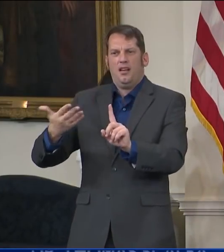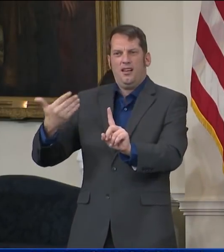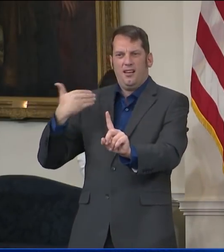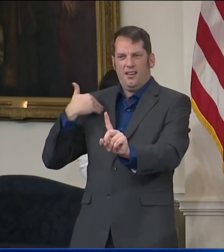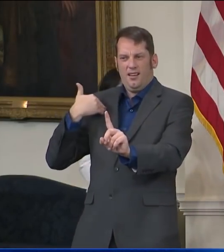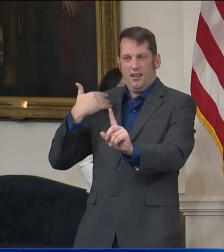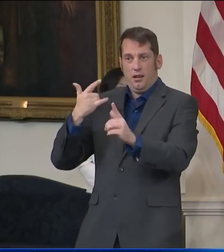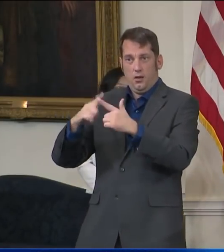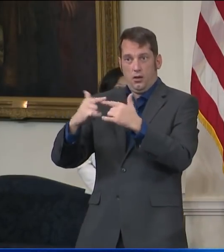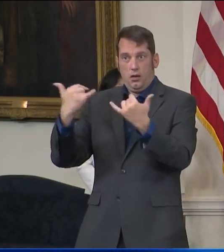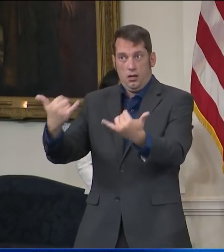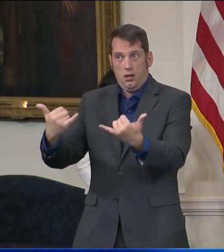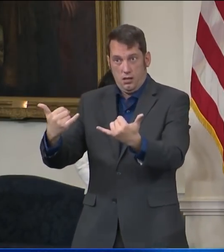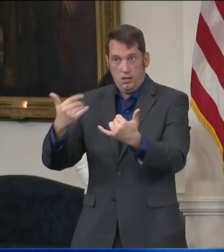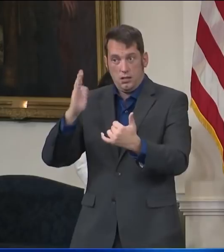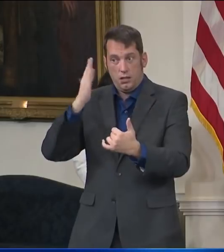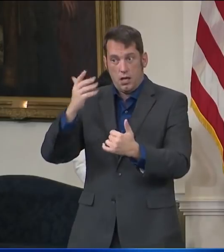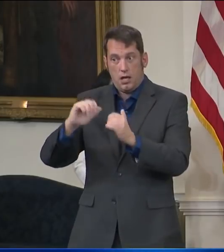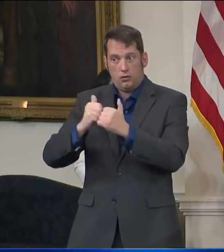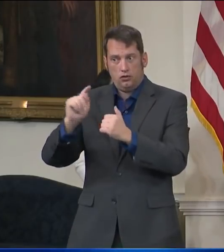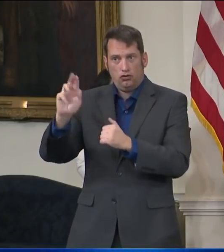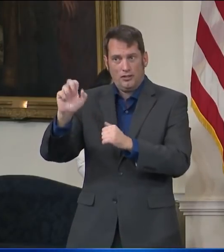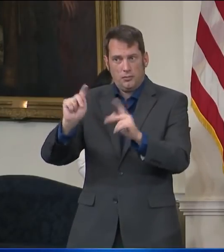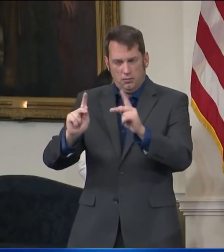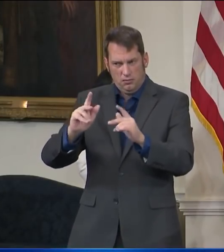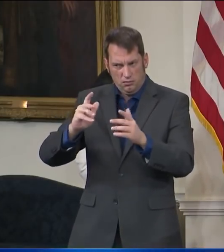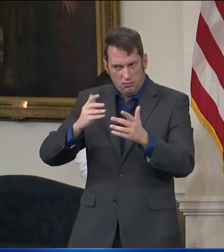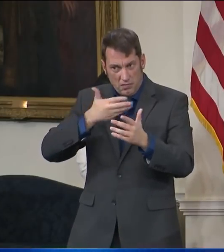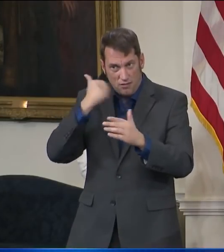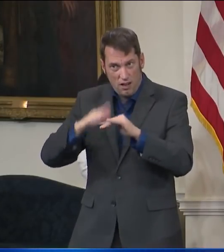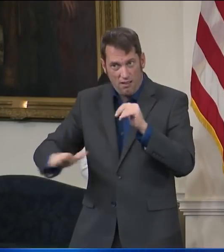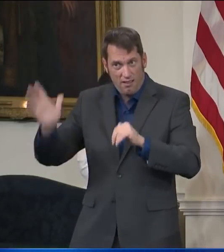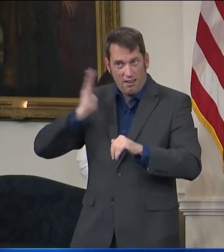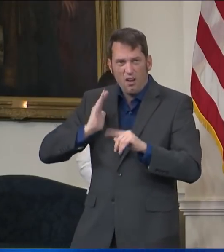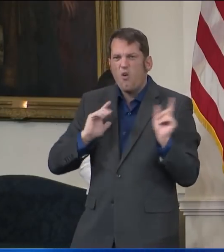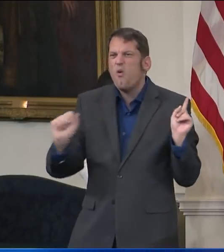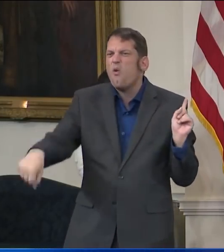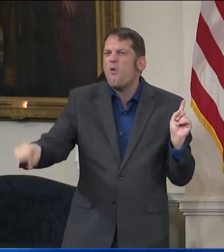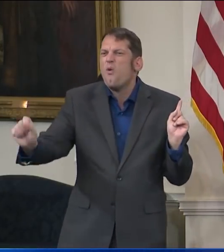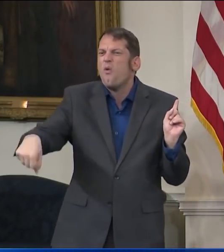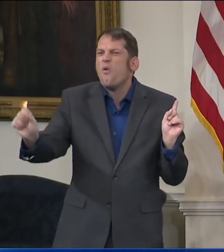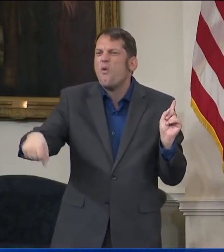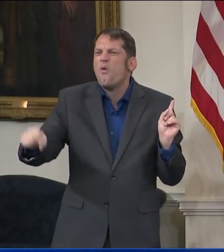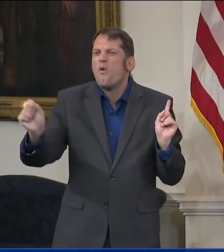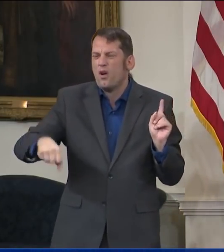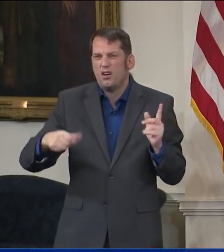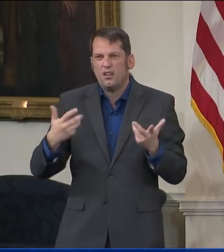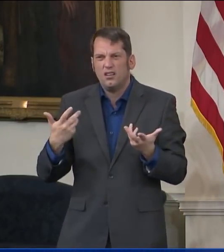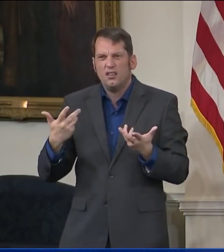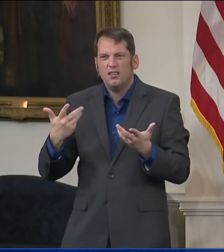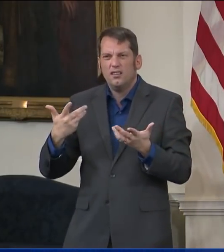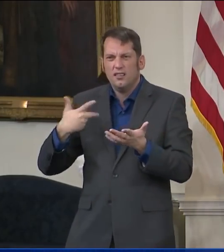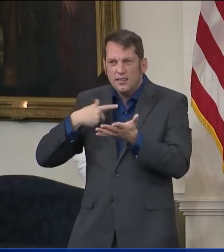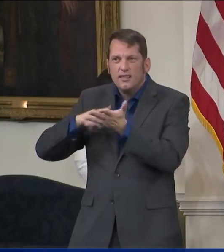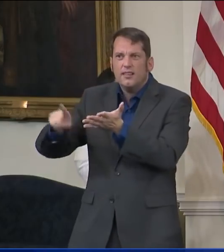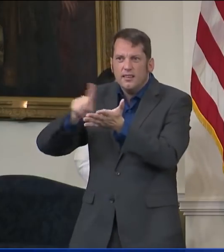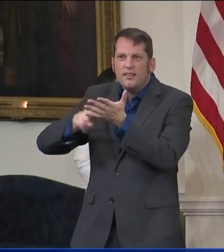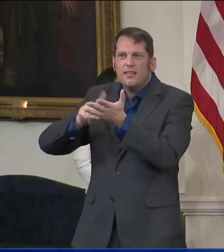THE EXPERTS. WE’RE A TON BETTER, YOU KNOW, I IN I’VE BEEN DOING A LONG TIME.